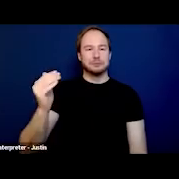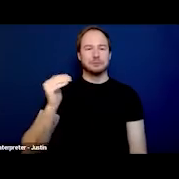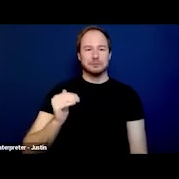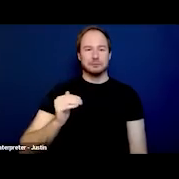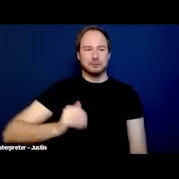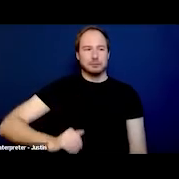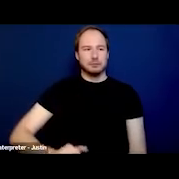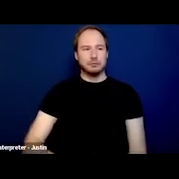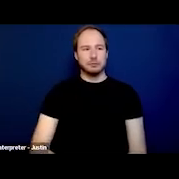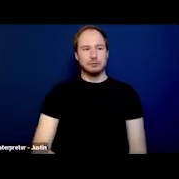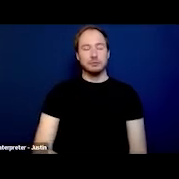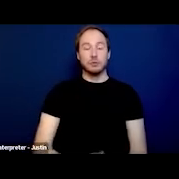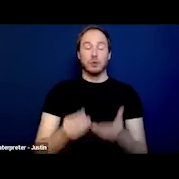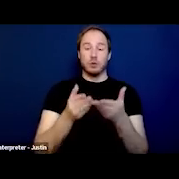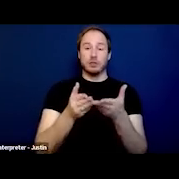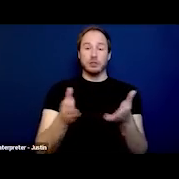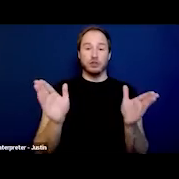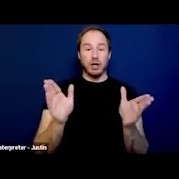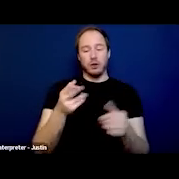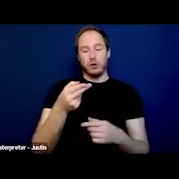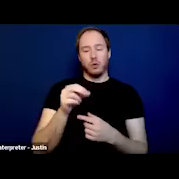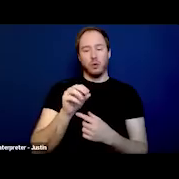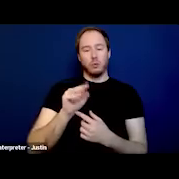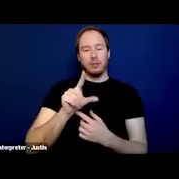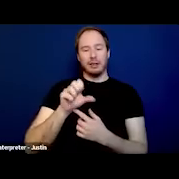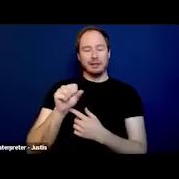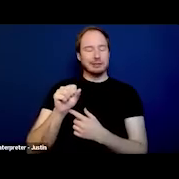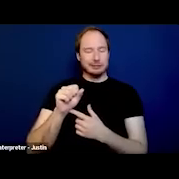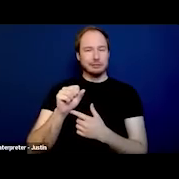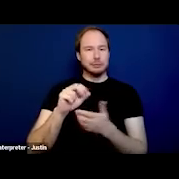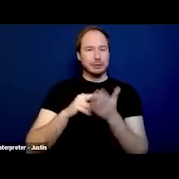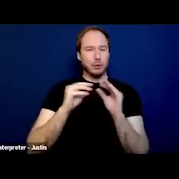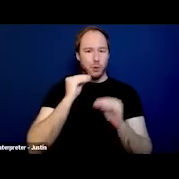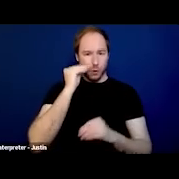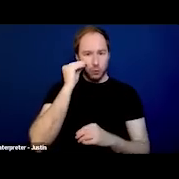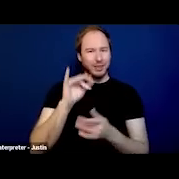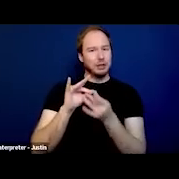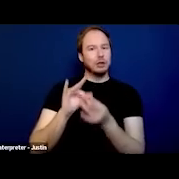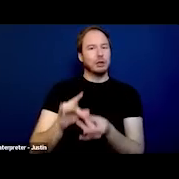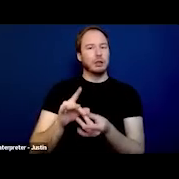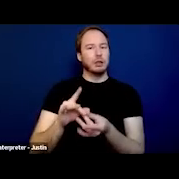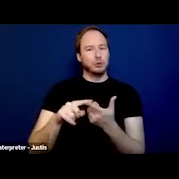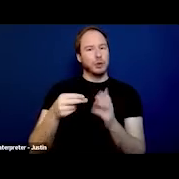So in a general way, homelessness, as you are probably well aware, is associated with higher rates of mental illness